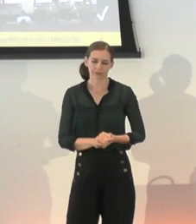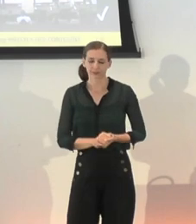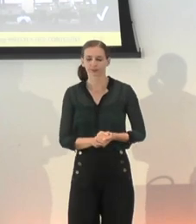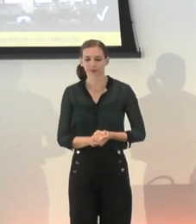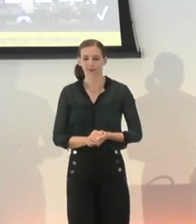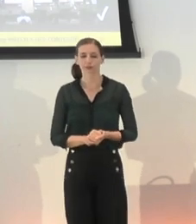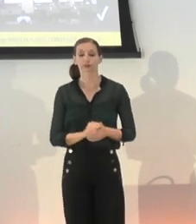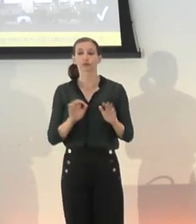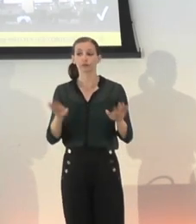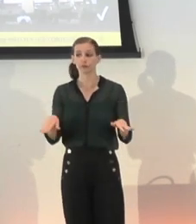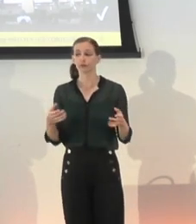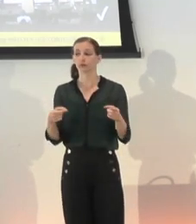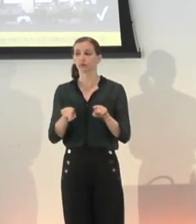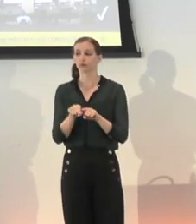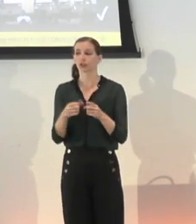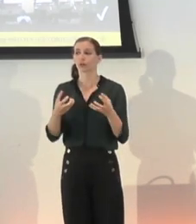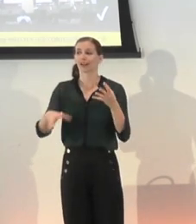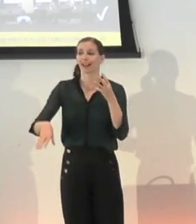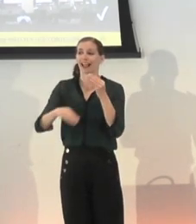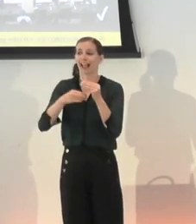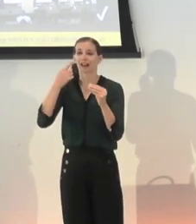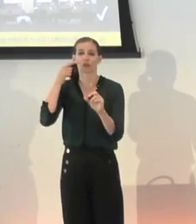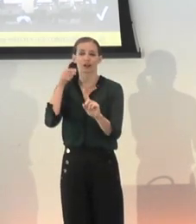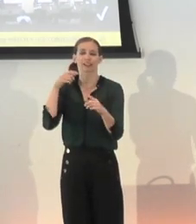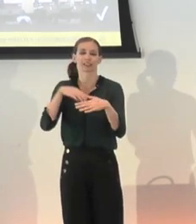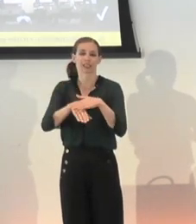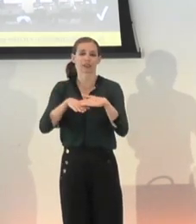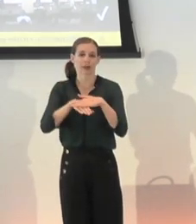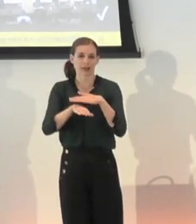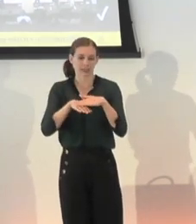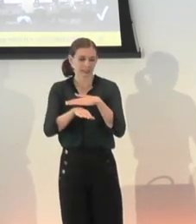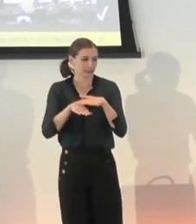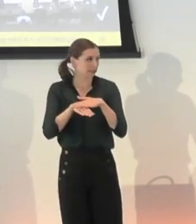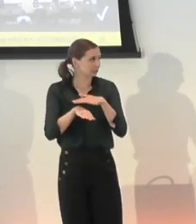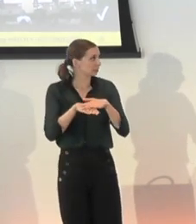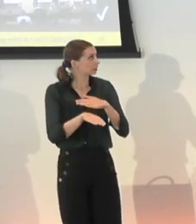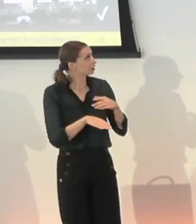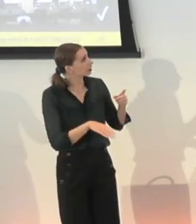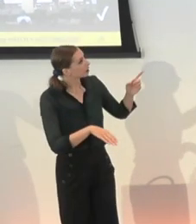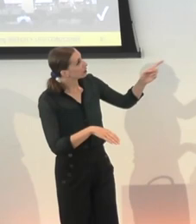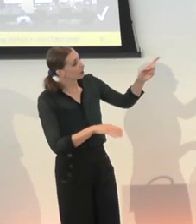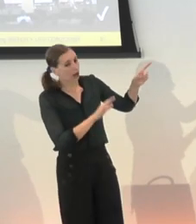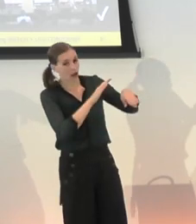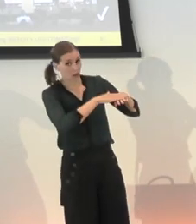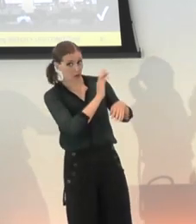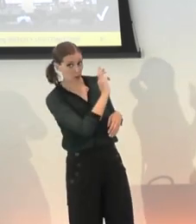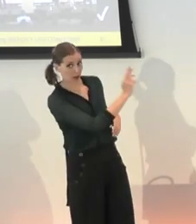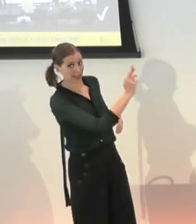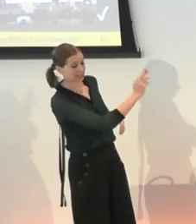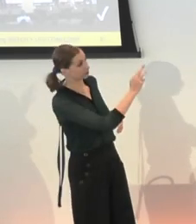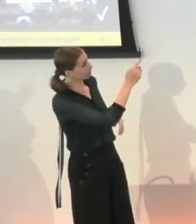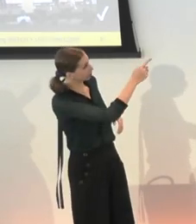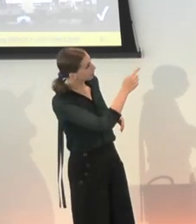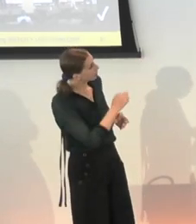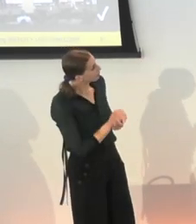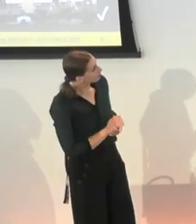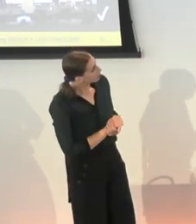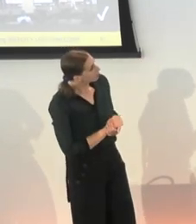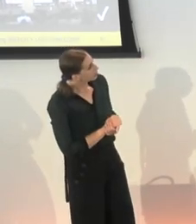accessibility participants, the right in Tabitha's diagram, is there are at least two aspects of